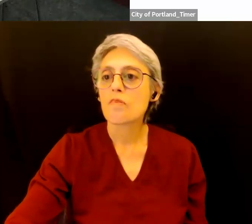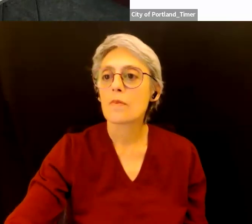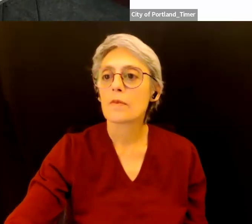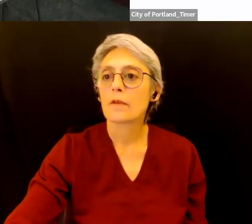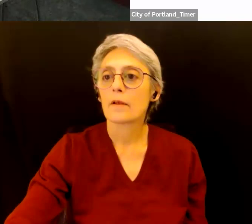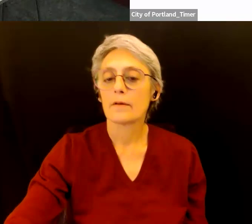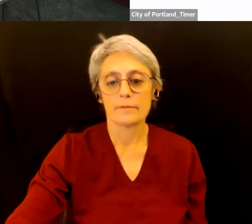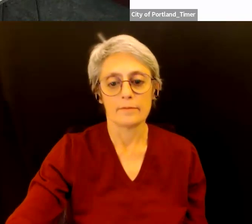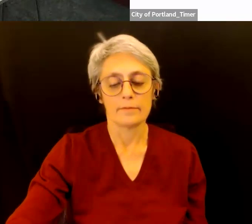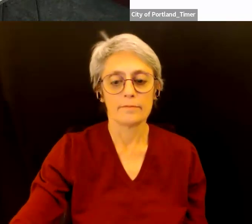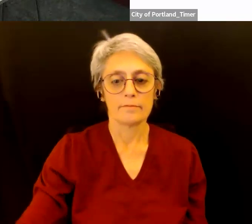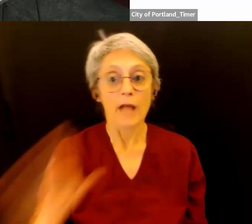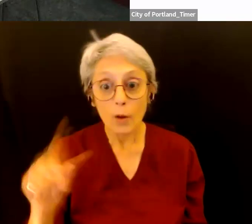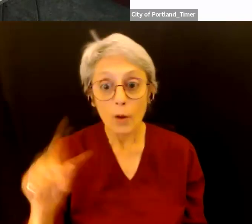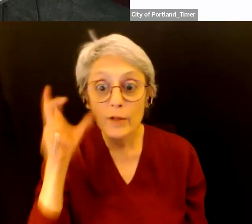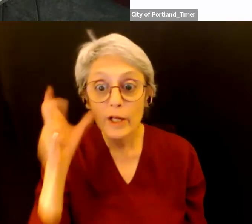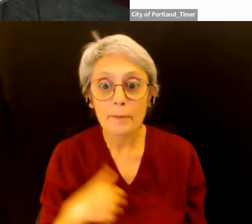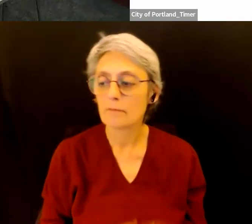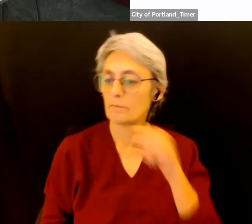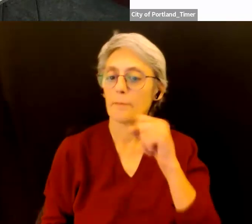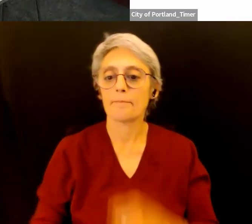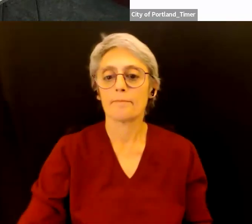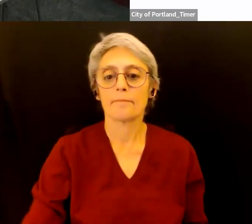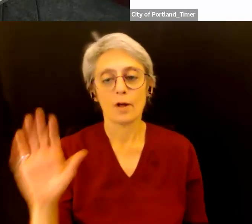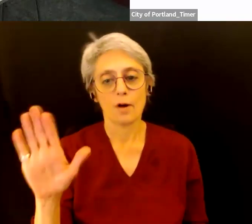Hello, can you hear me? Oh, there we go. Yep.